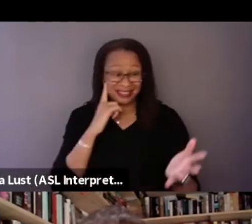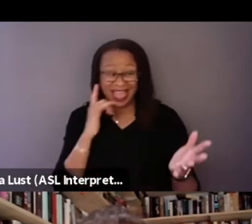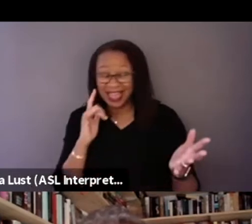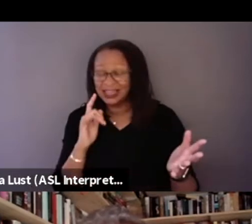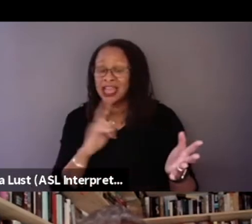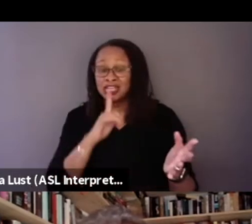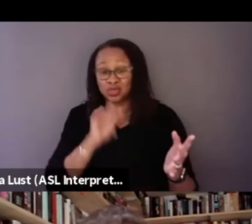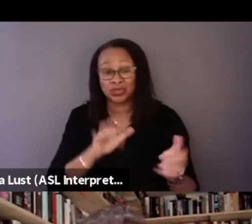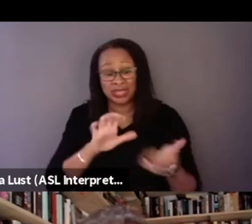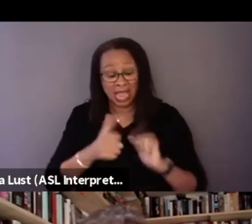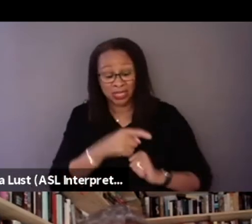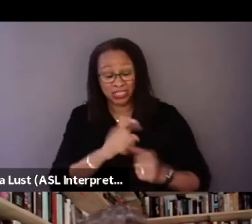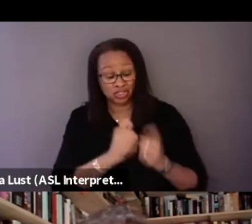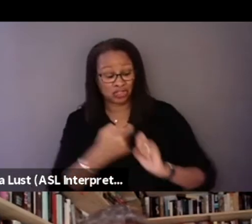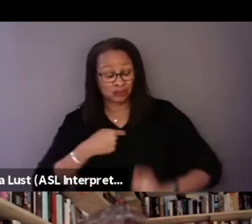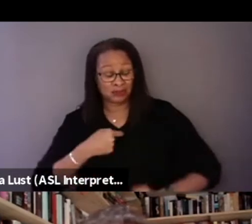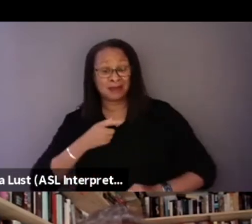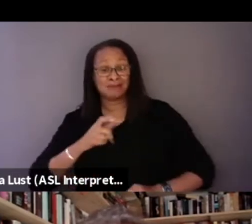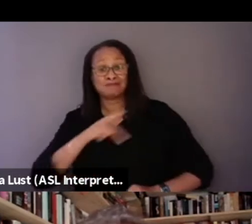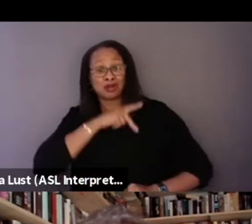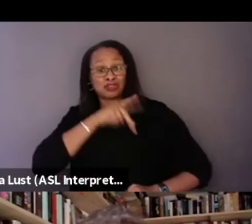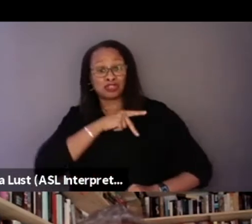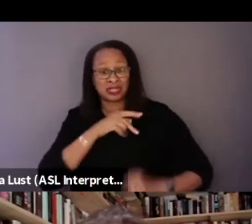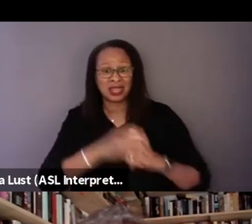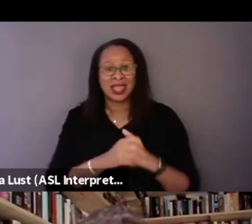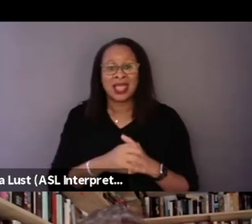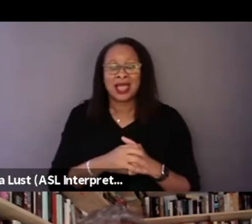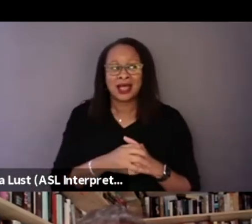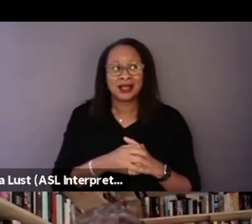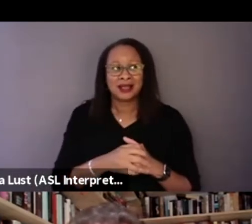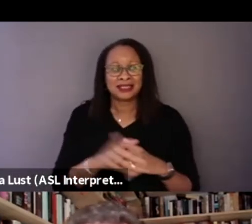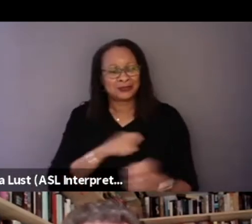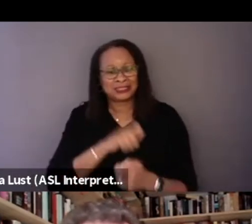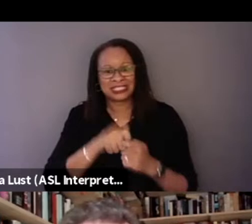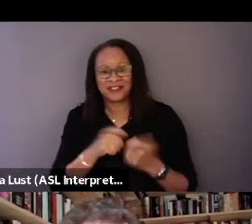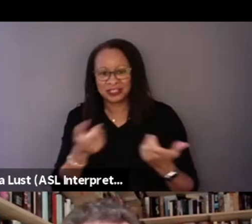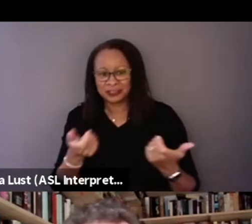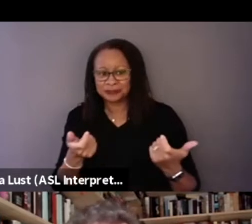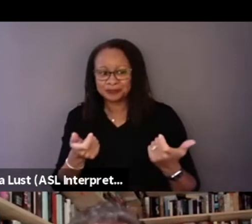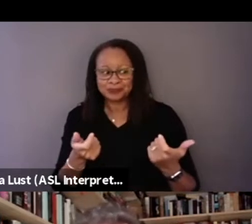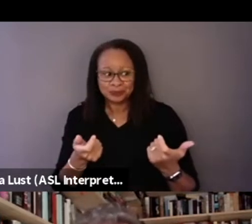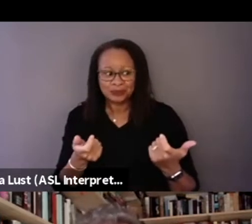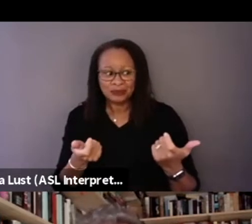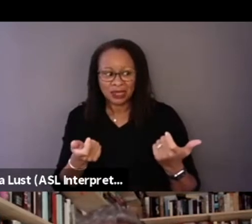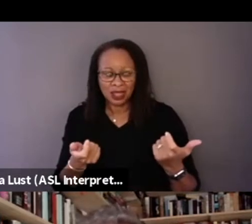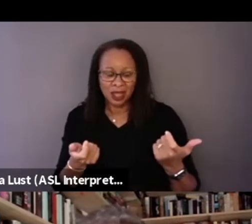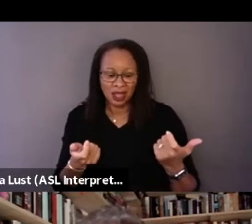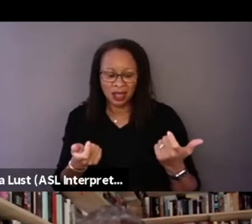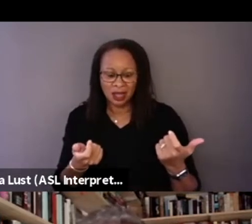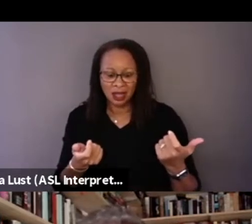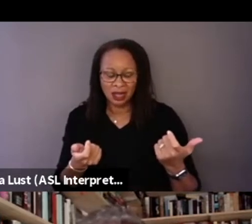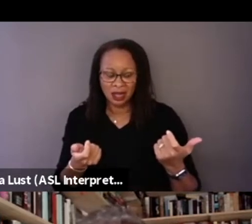personally, especially as Bradley pointed out, being a dad now. My kid is about the same age as Ady was when he was diagnosed.